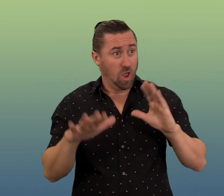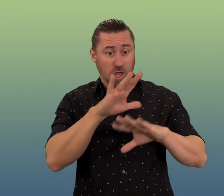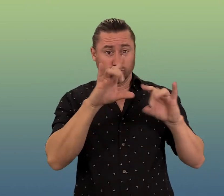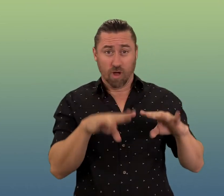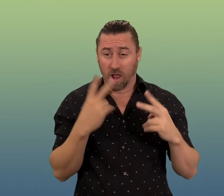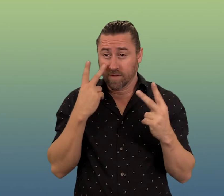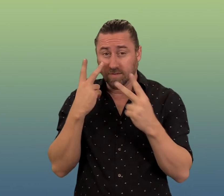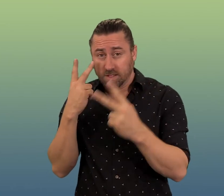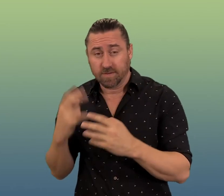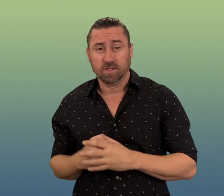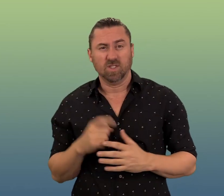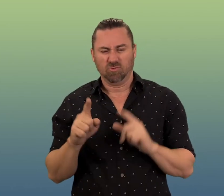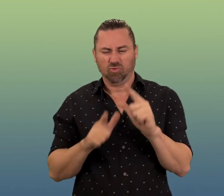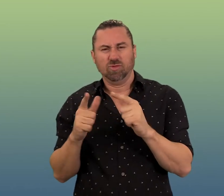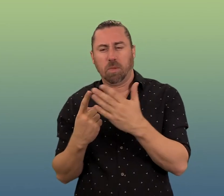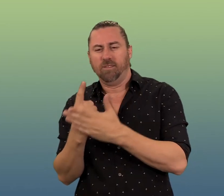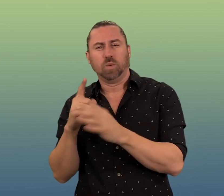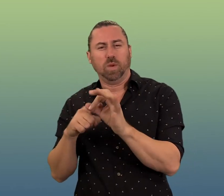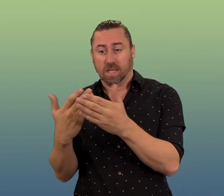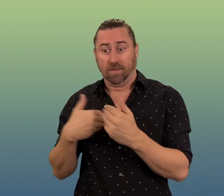Tourism and Events Queensland, 2019.